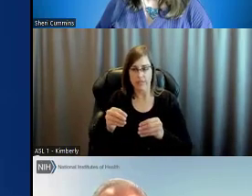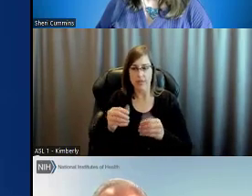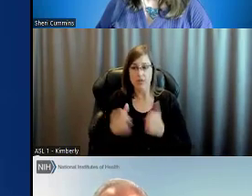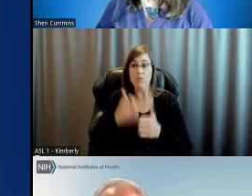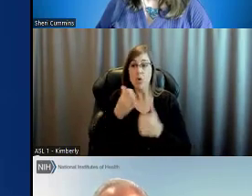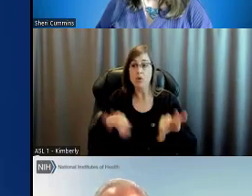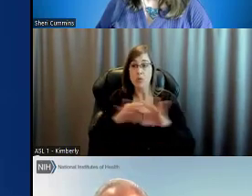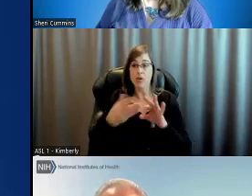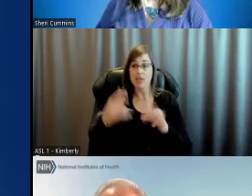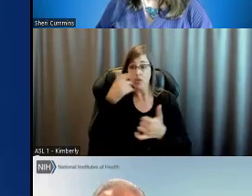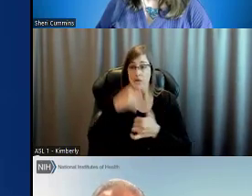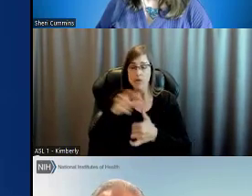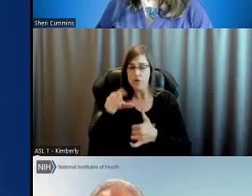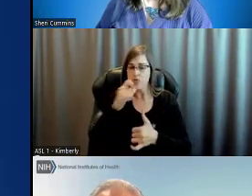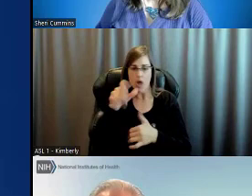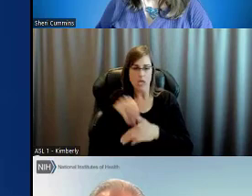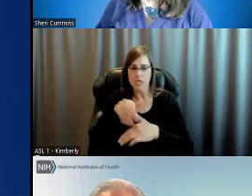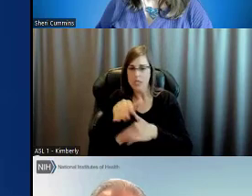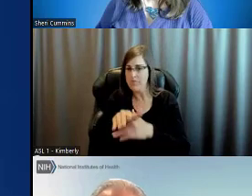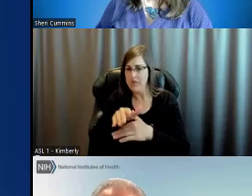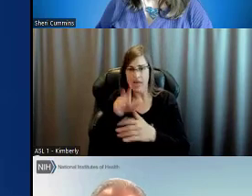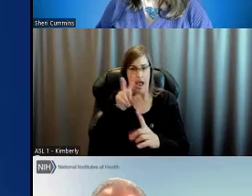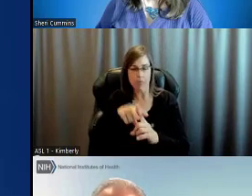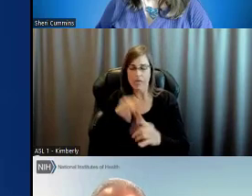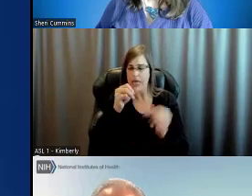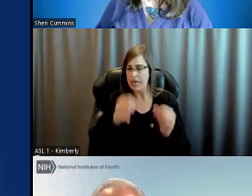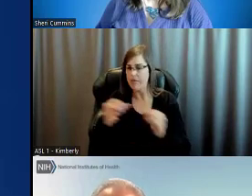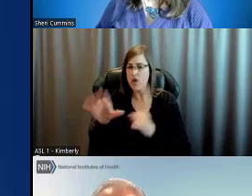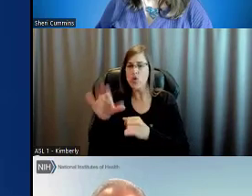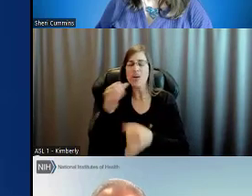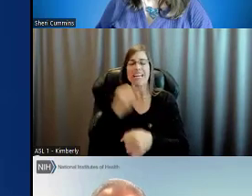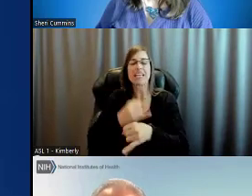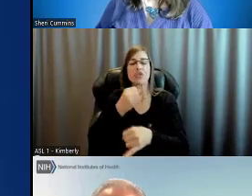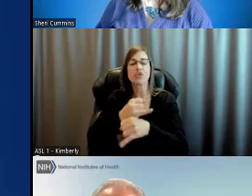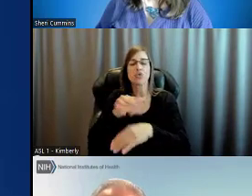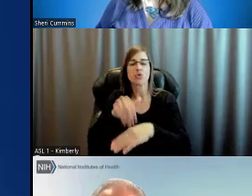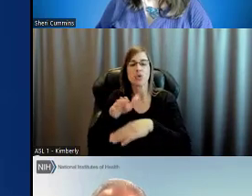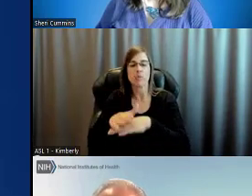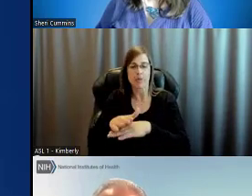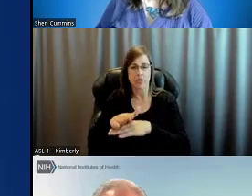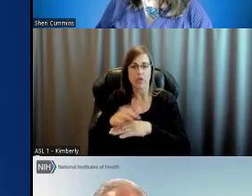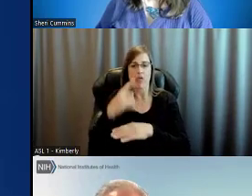you don't submit the application individually. Your institution submits it on your behalf.